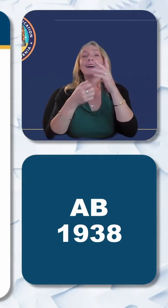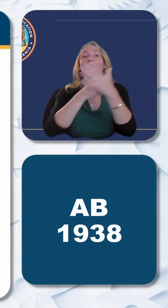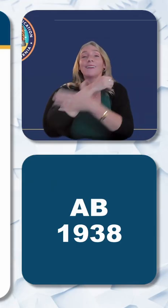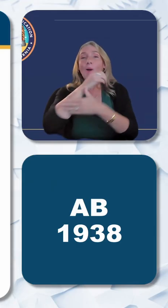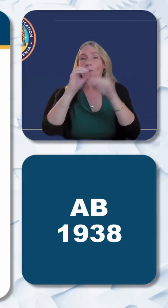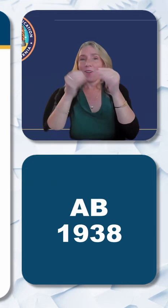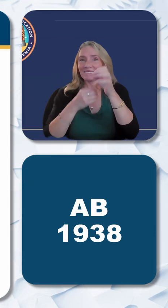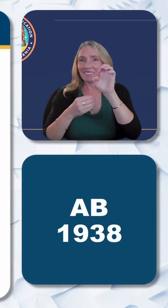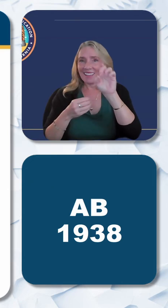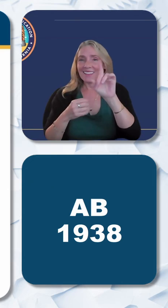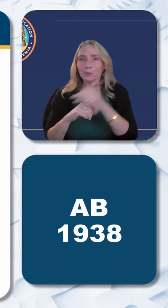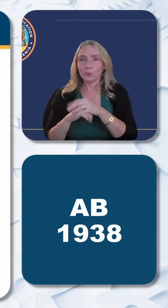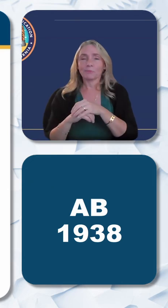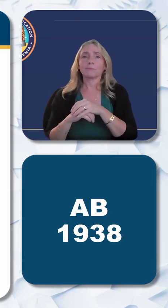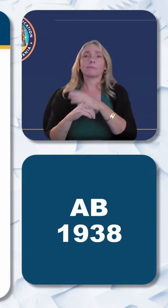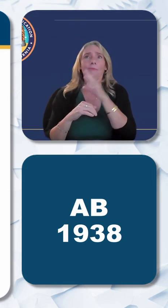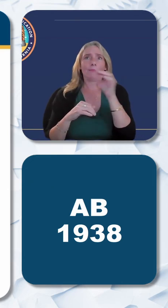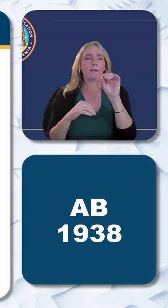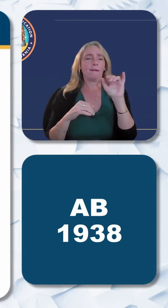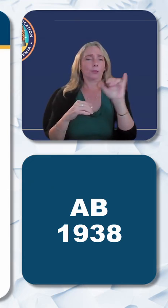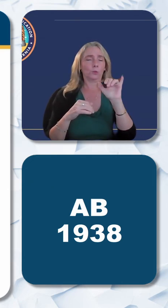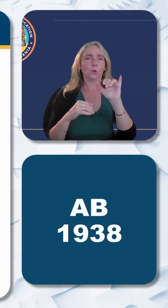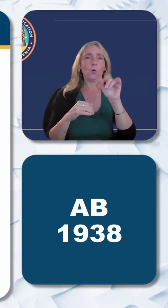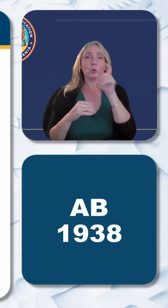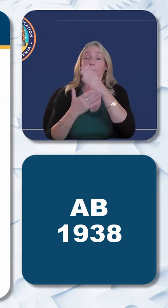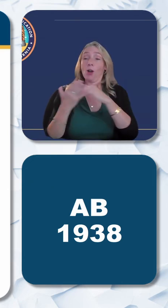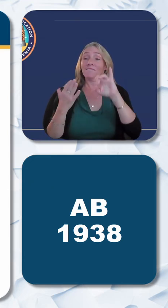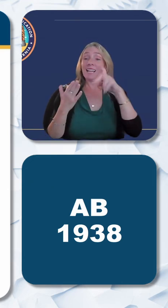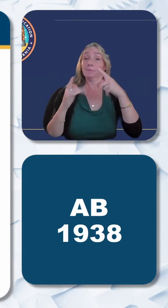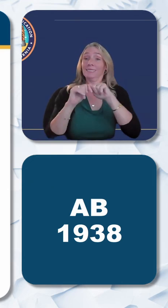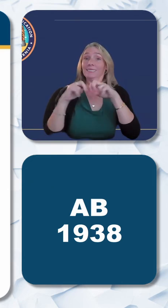public schools, county offices of education?